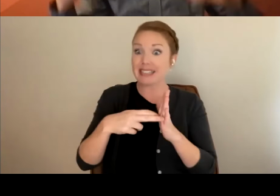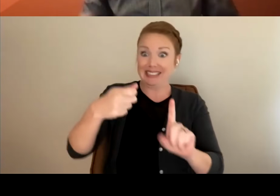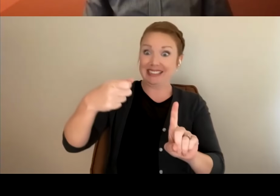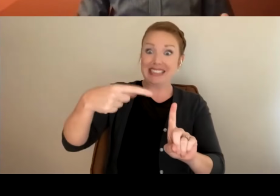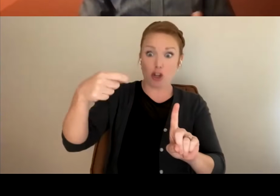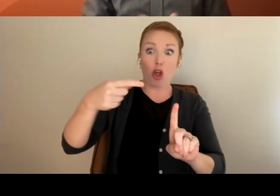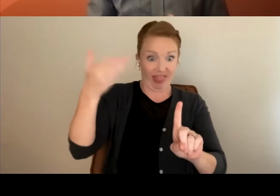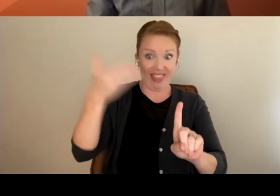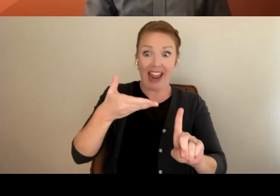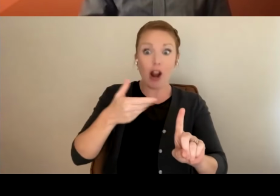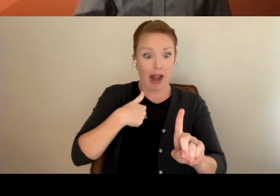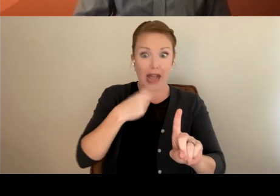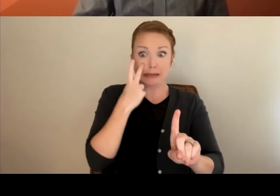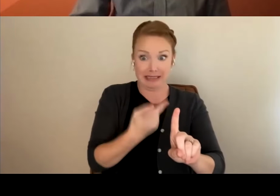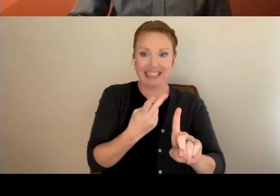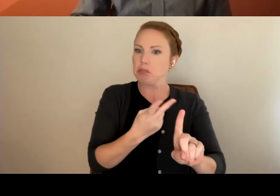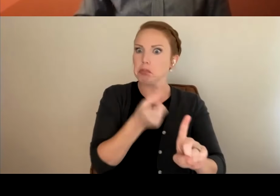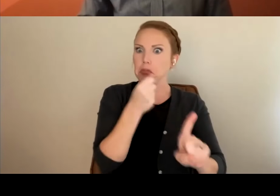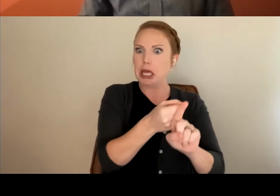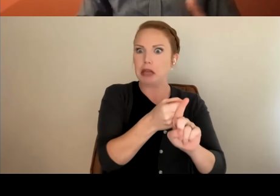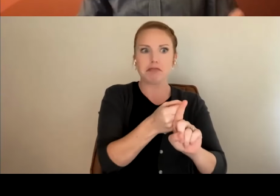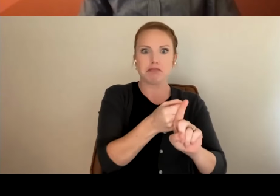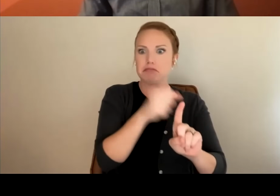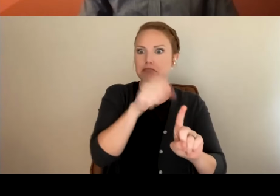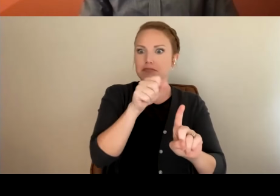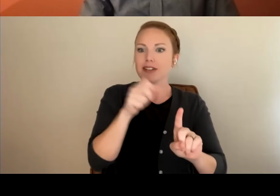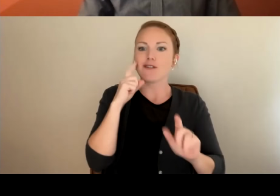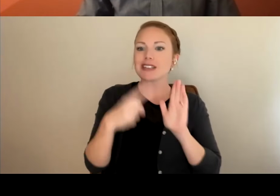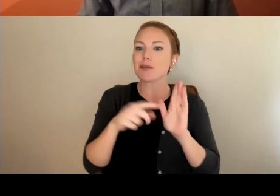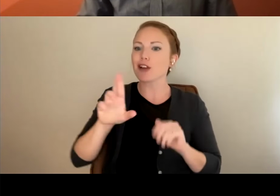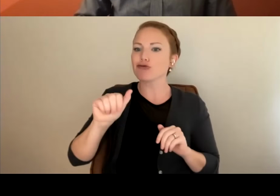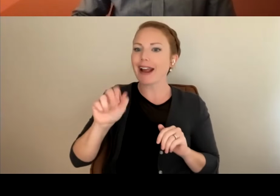And think about this in terms of, you know, this comes out of like radar, you know, in